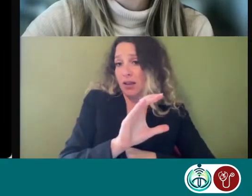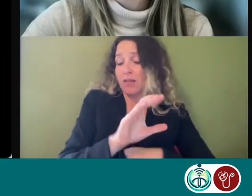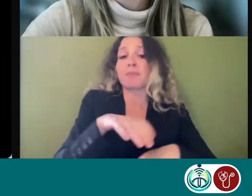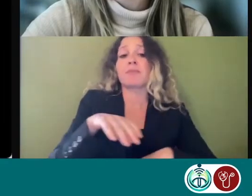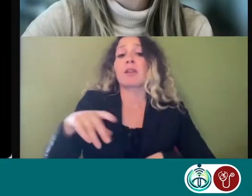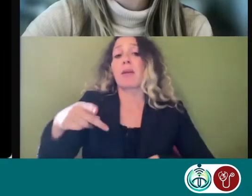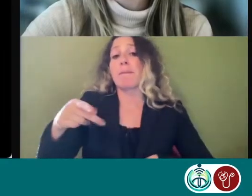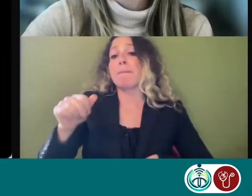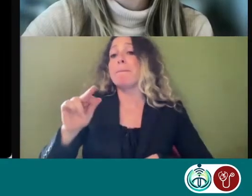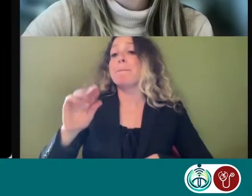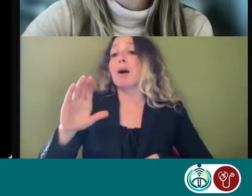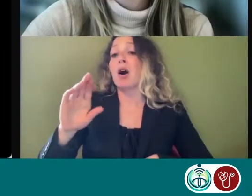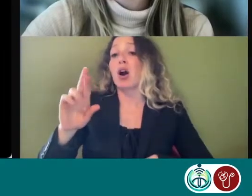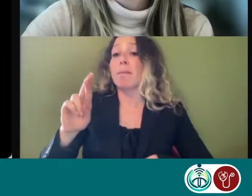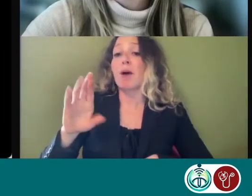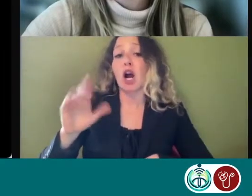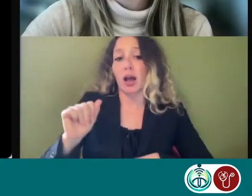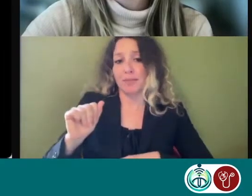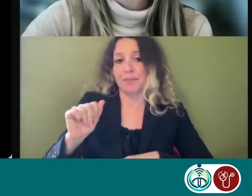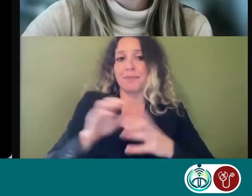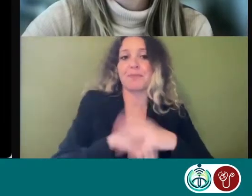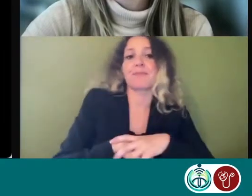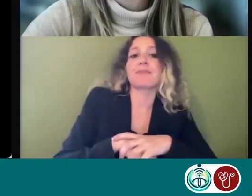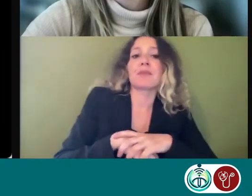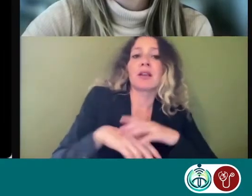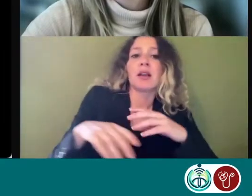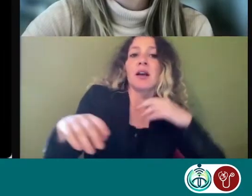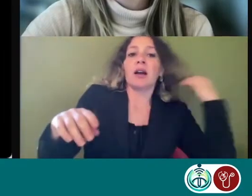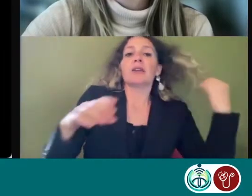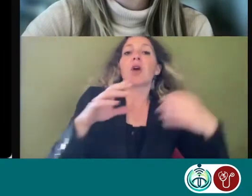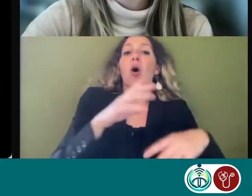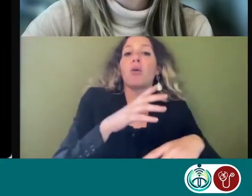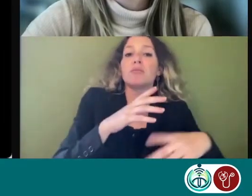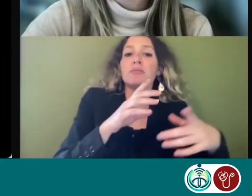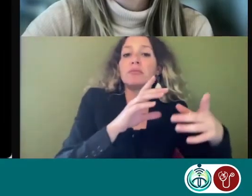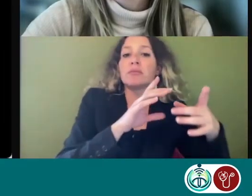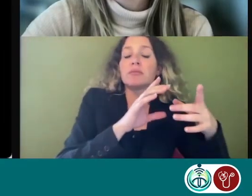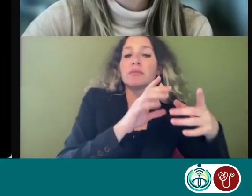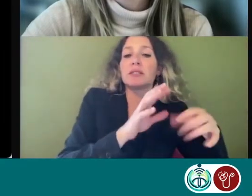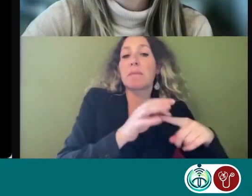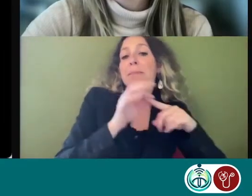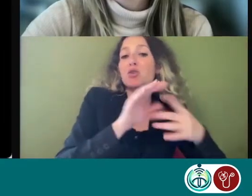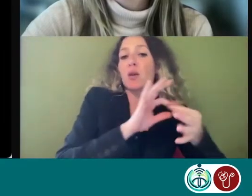Partners and Advocates for Remarkable Children and Adults. And then we also used snowball sampling,